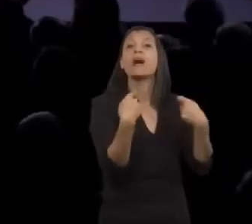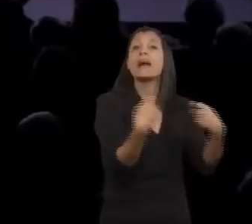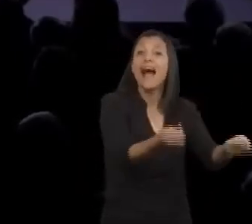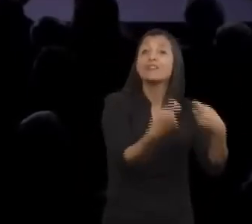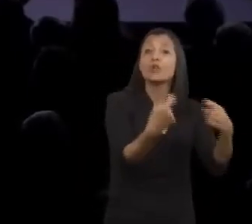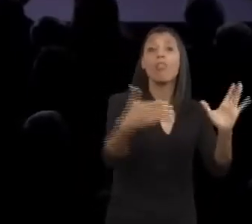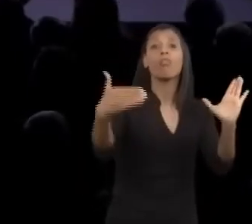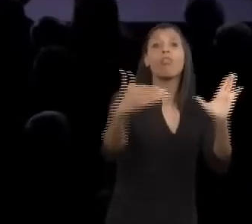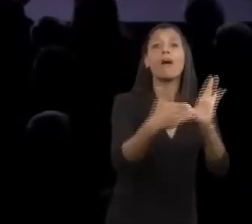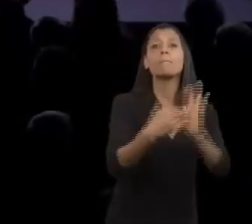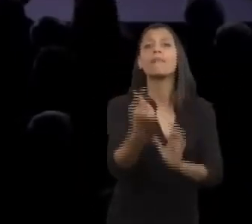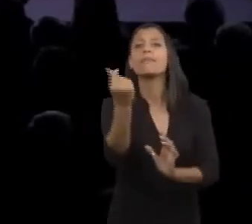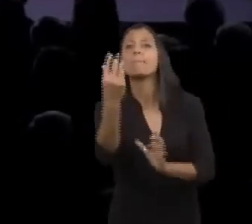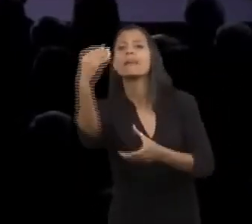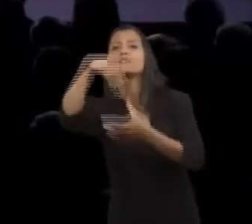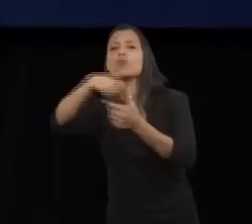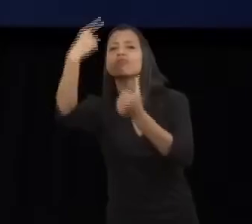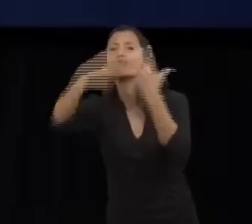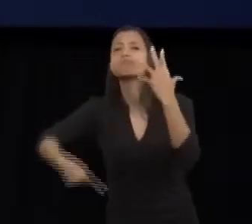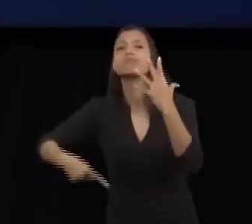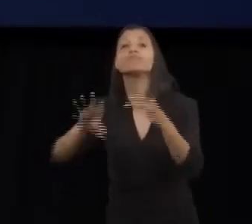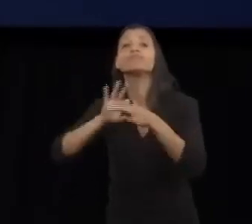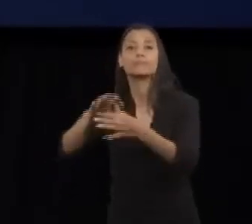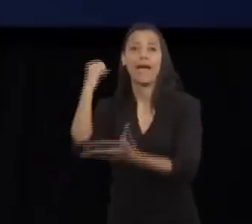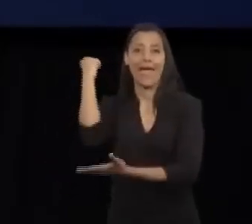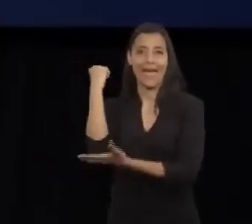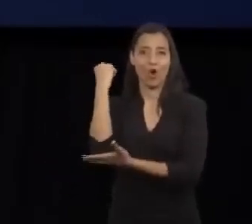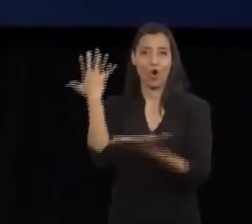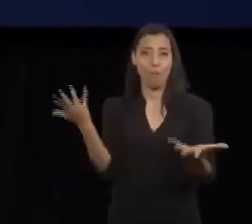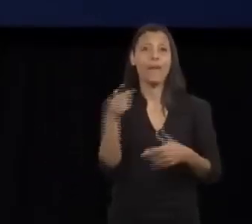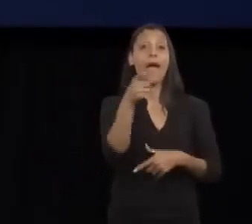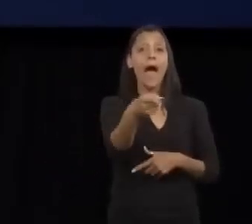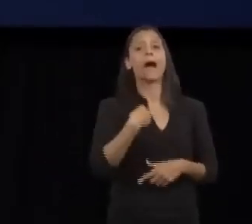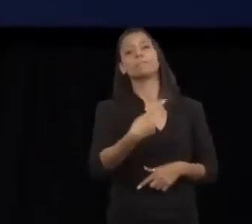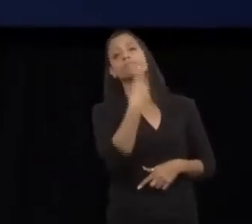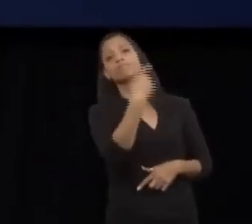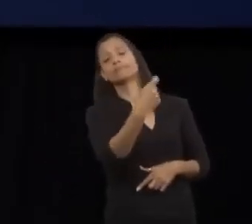And then you realize that the function of money demand,